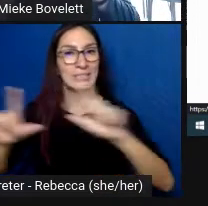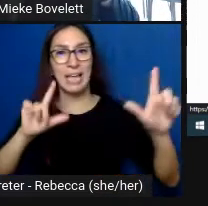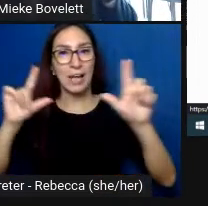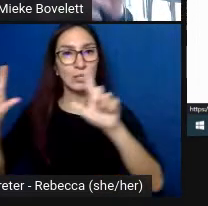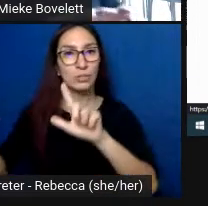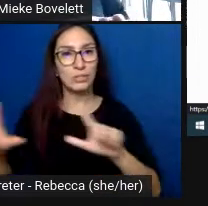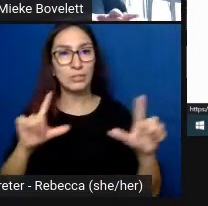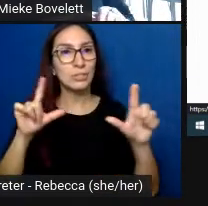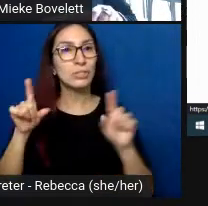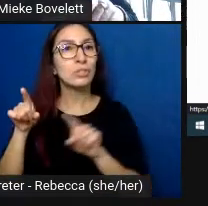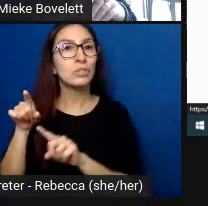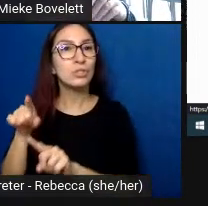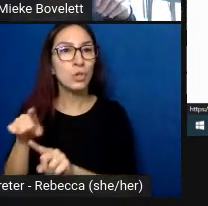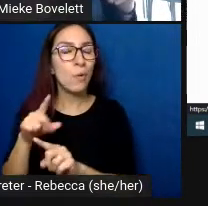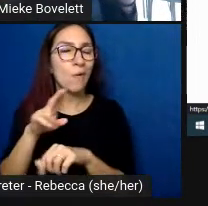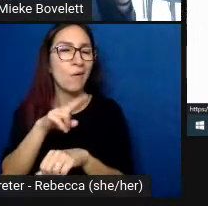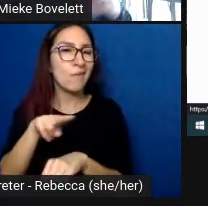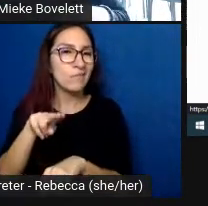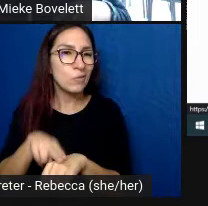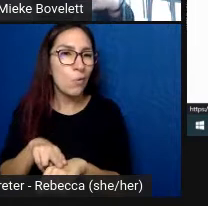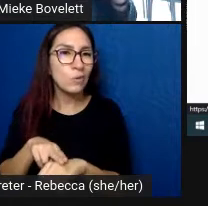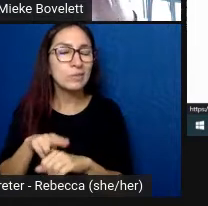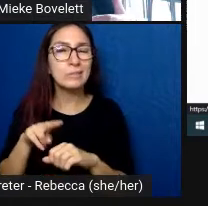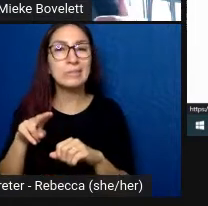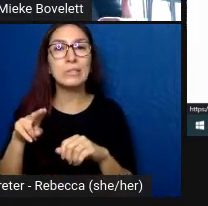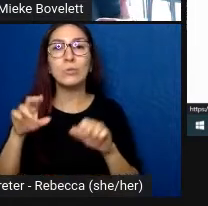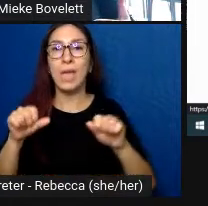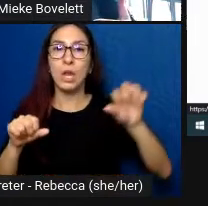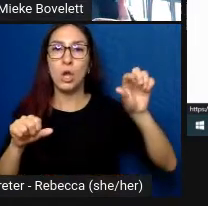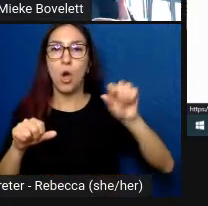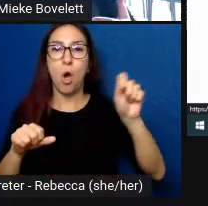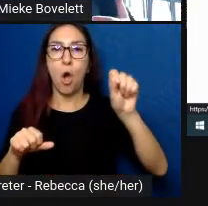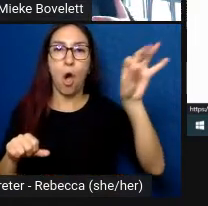Of course, you can turn off things like autoplay,